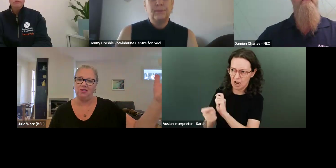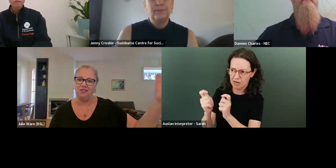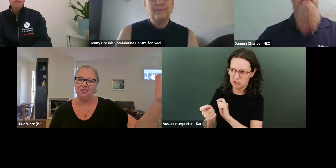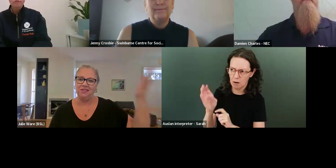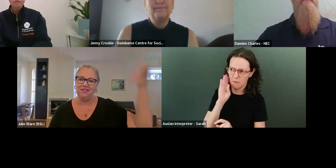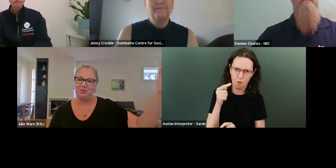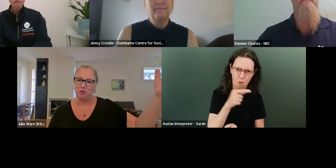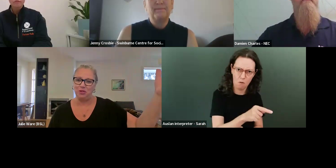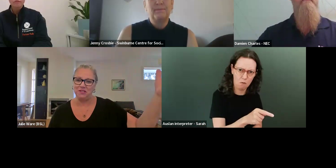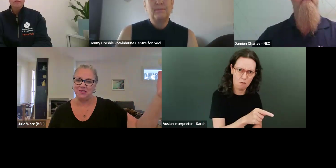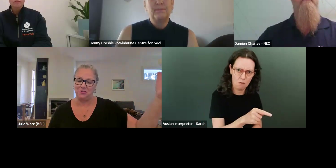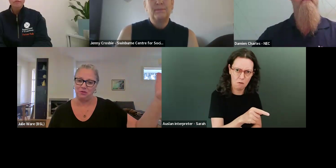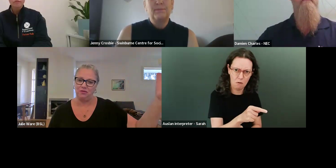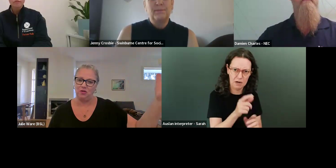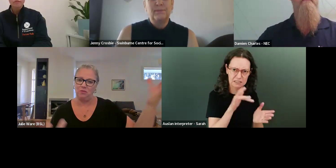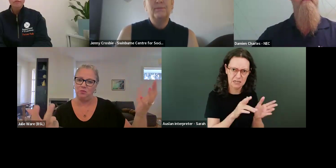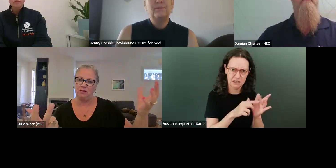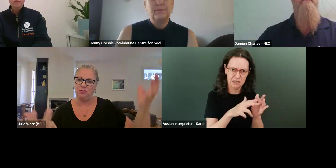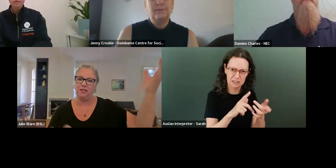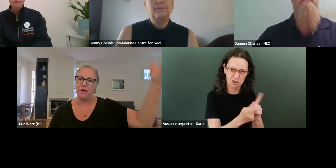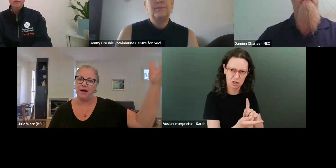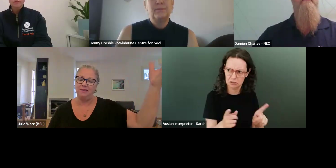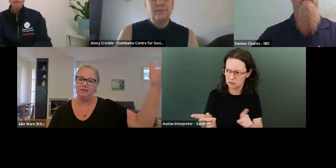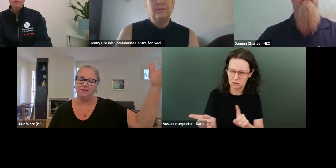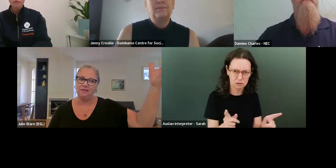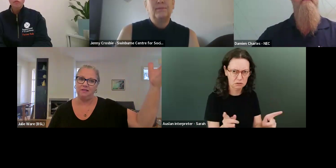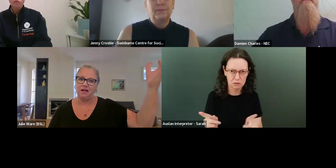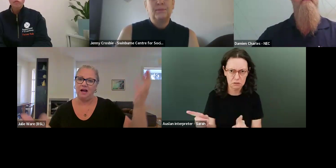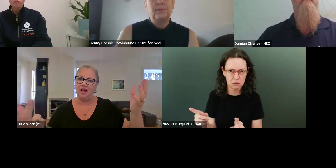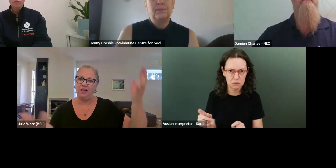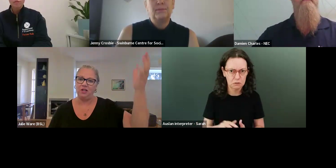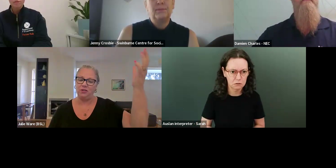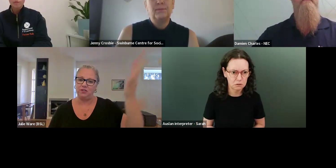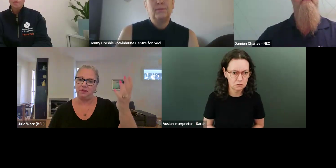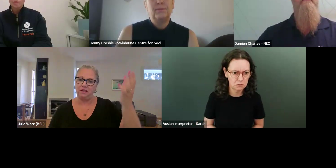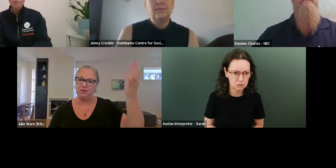before the broader system reform and